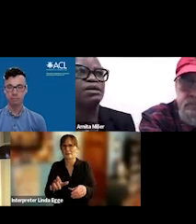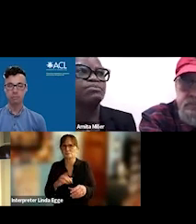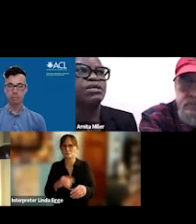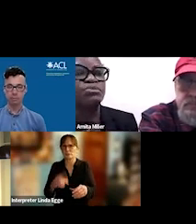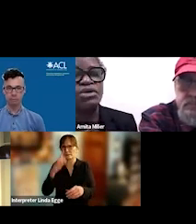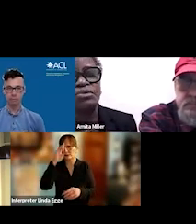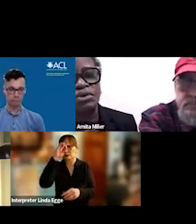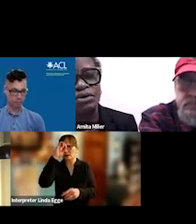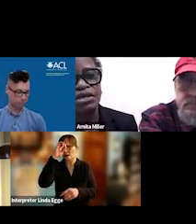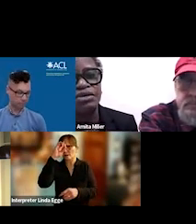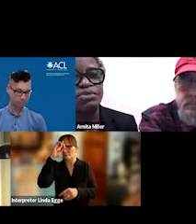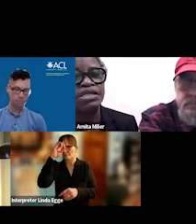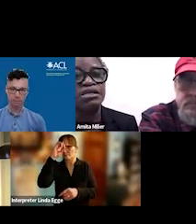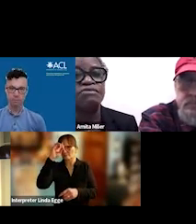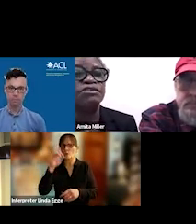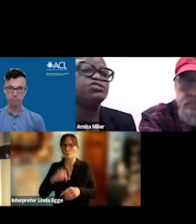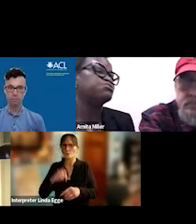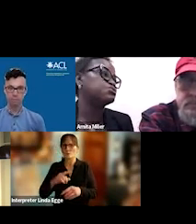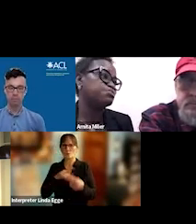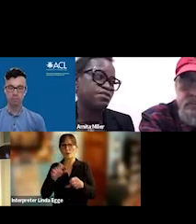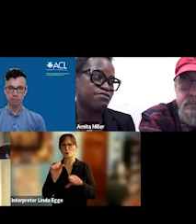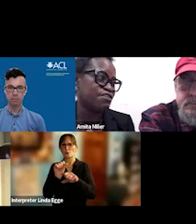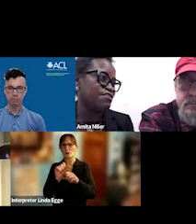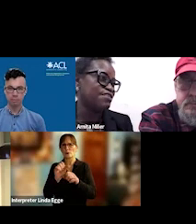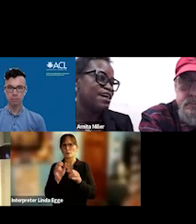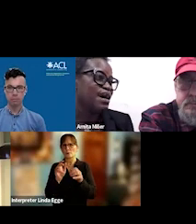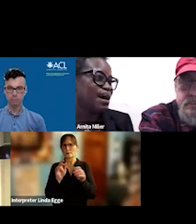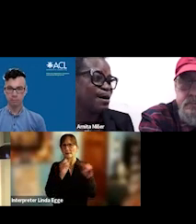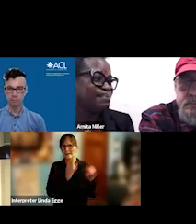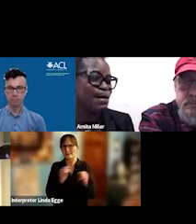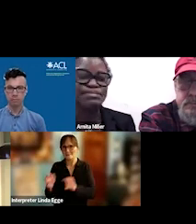that when we are working with individuals, whether they're,